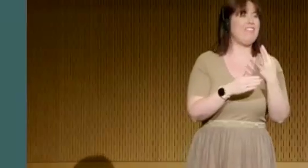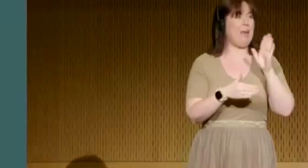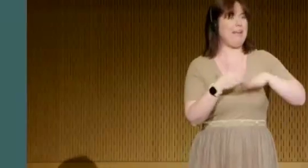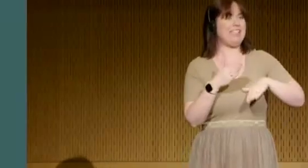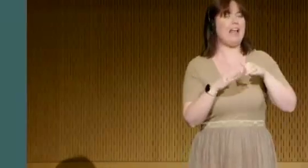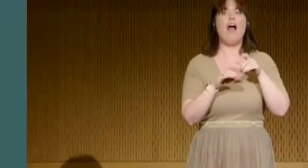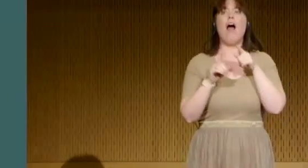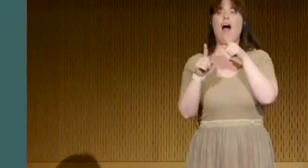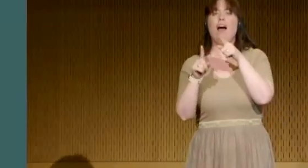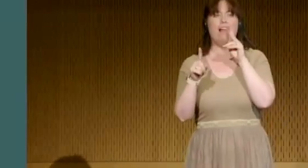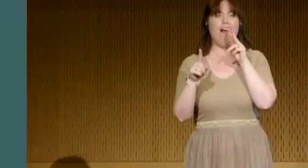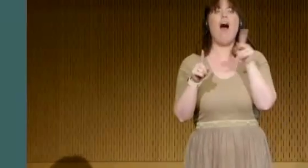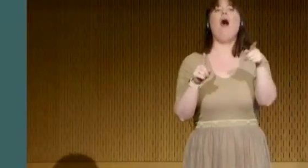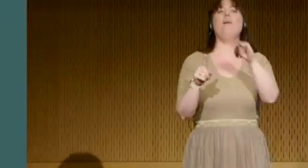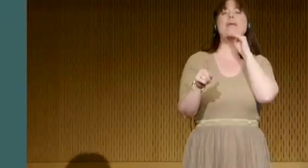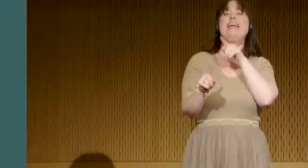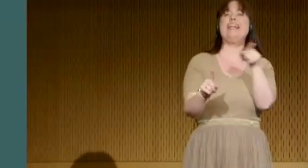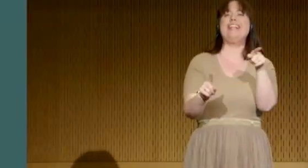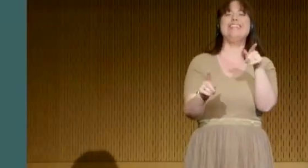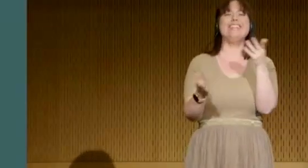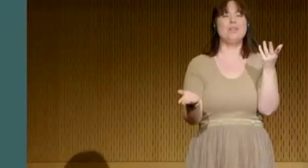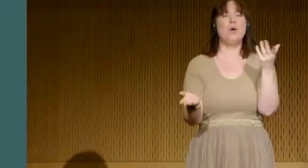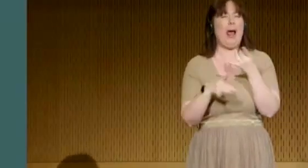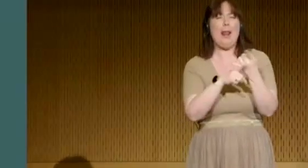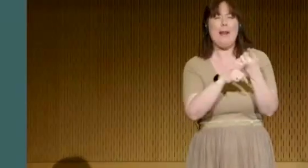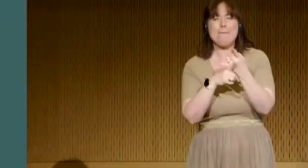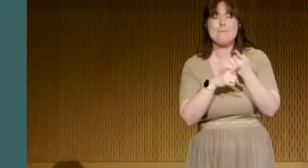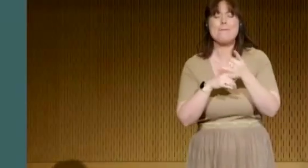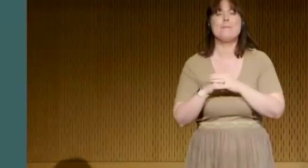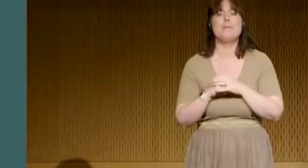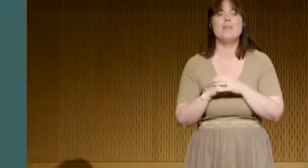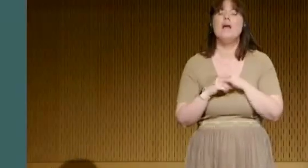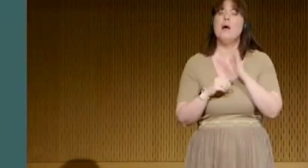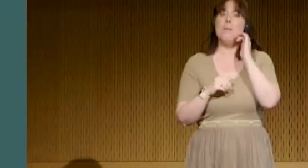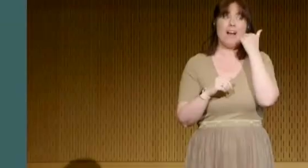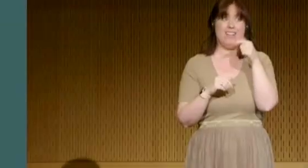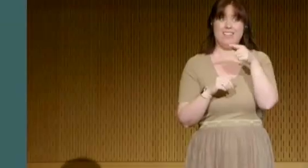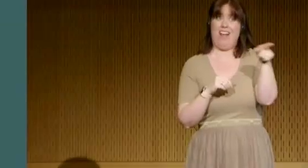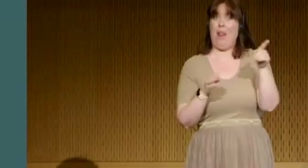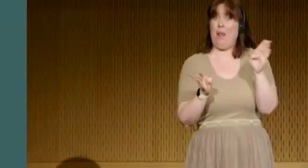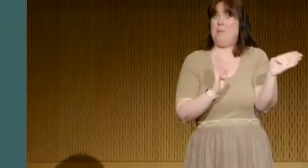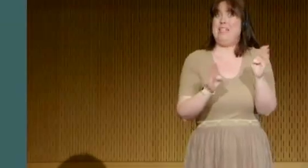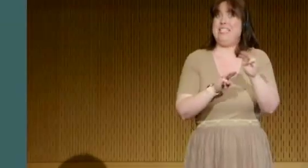that, because again, we're working with, you know, busy individuals. They've got like their family